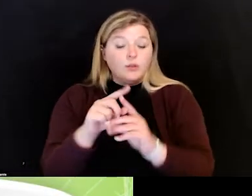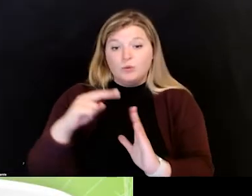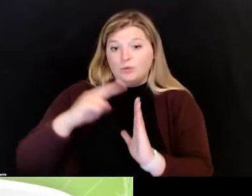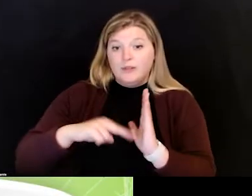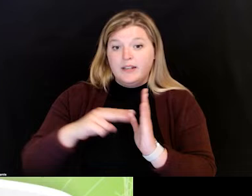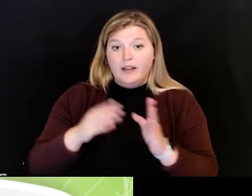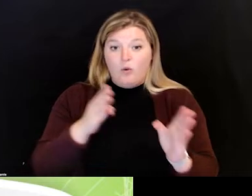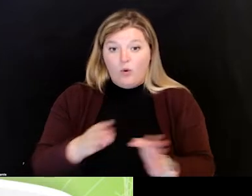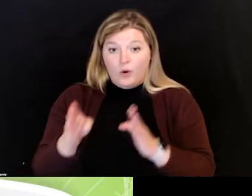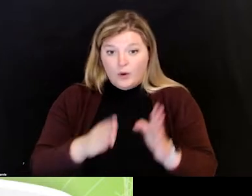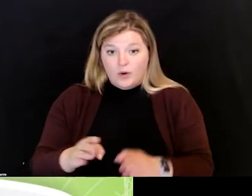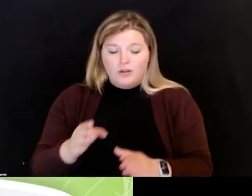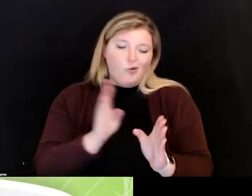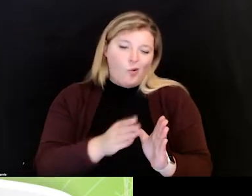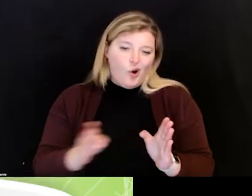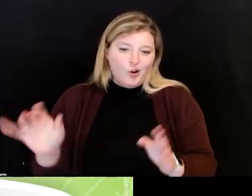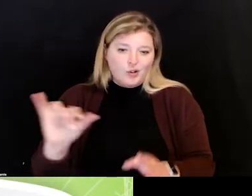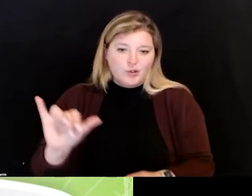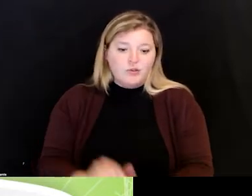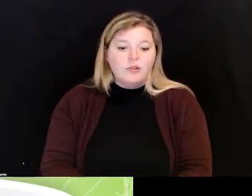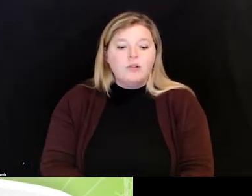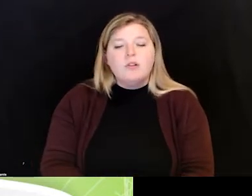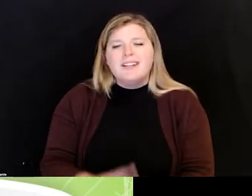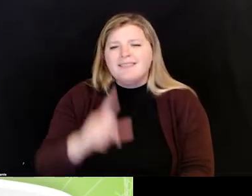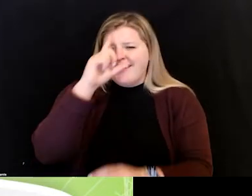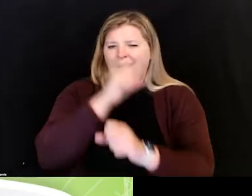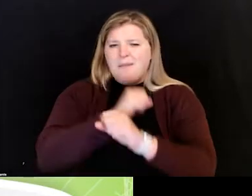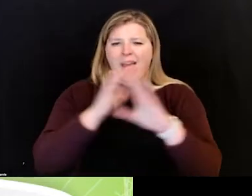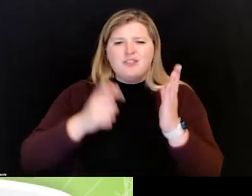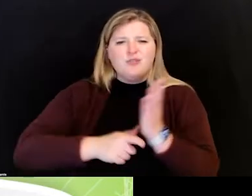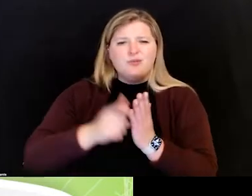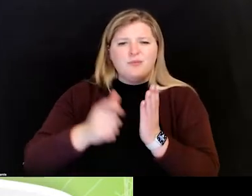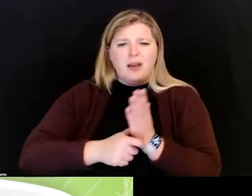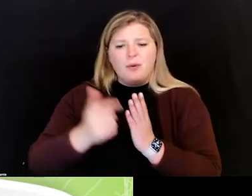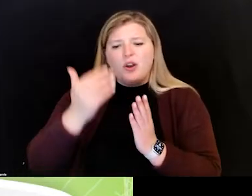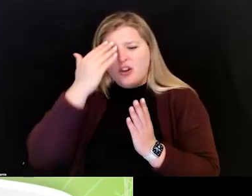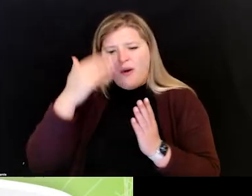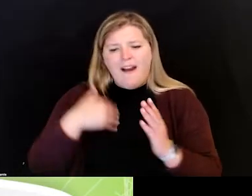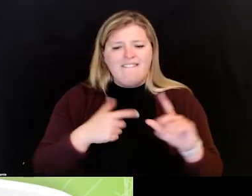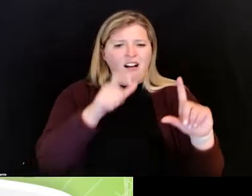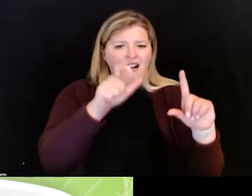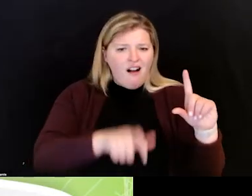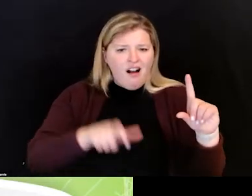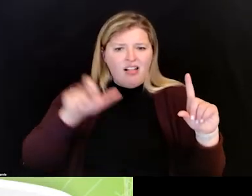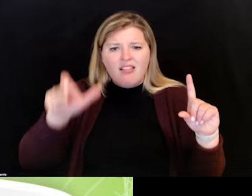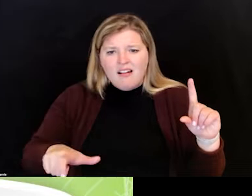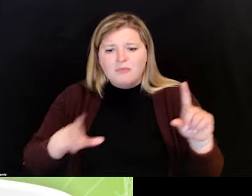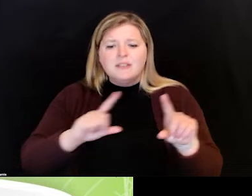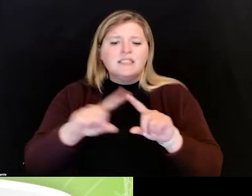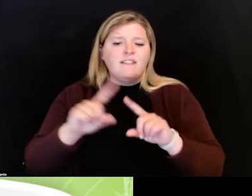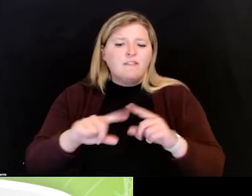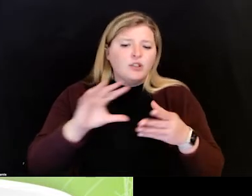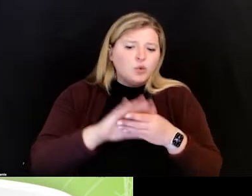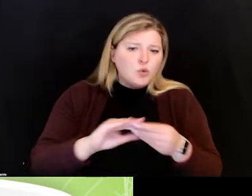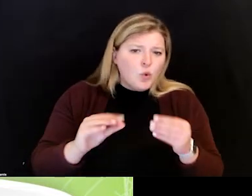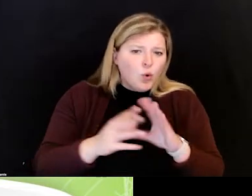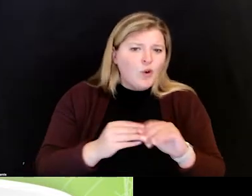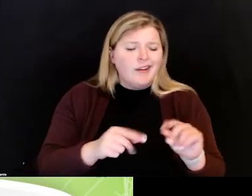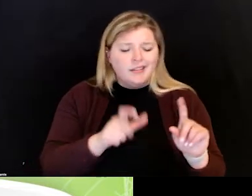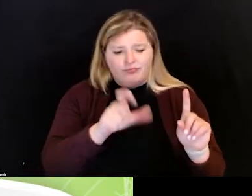So think about it as a newspaper. You have a lot of columns, you have a variety of stories, and each story is probably pulled--